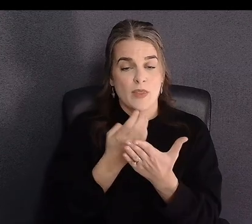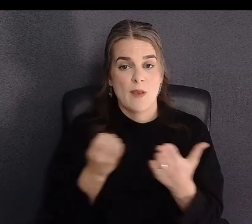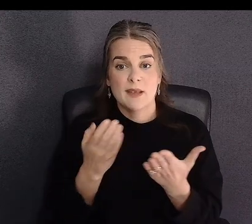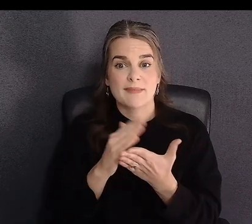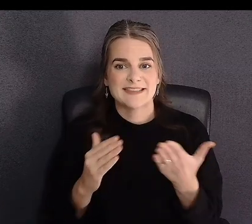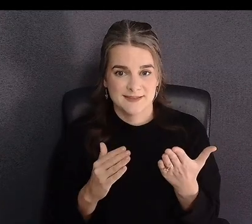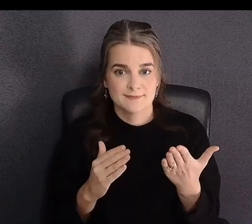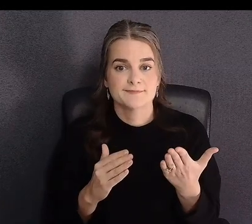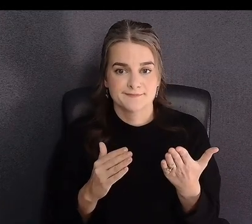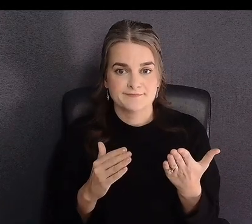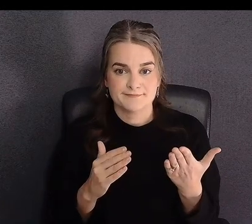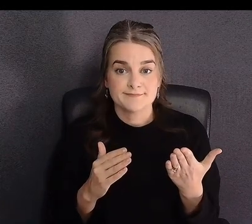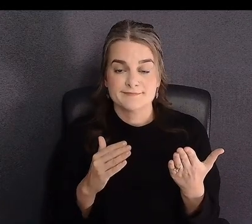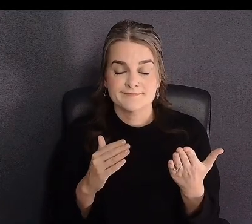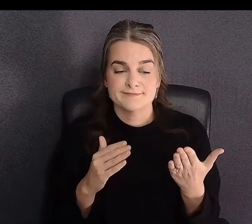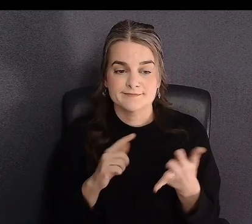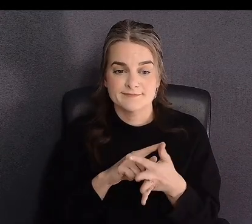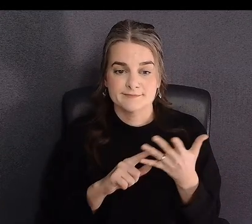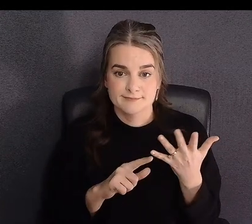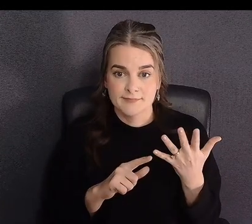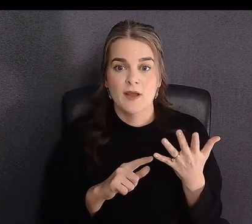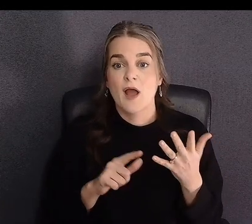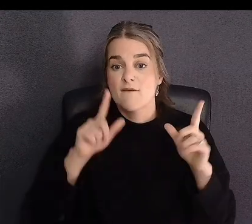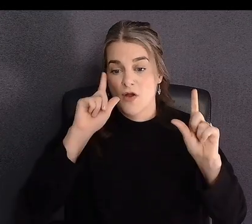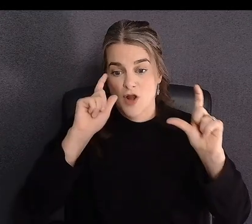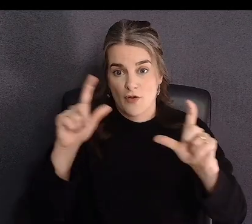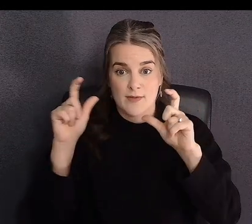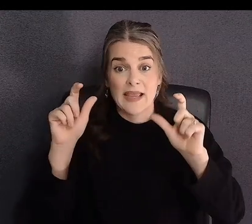Photography can be great with photo editing.